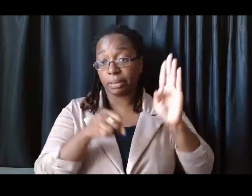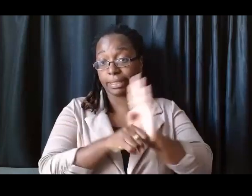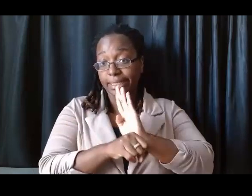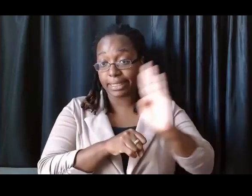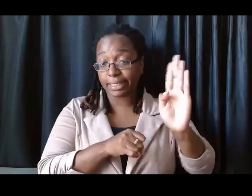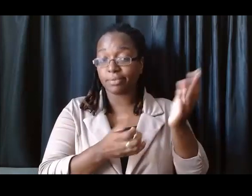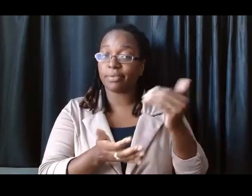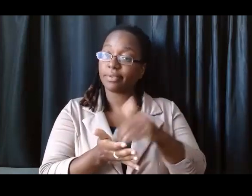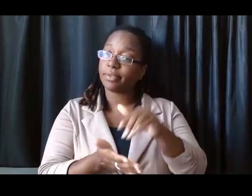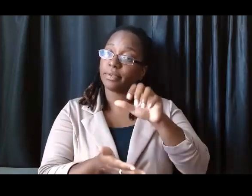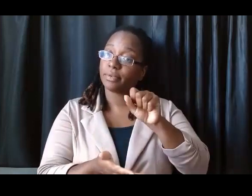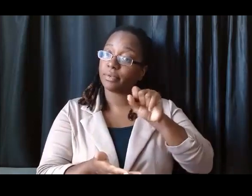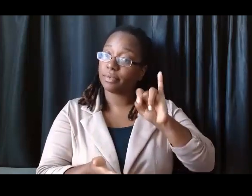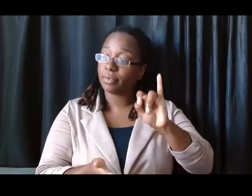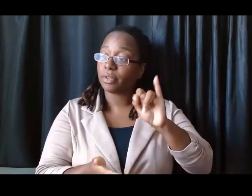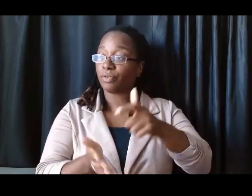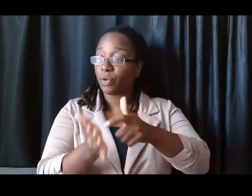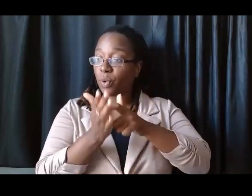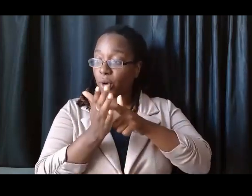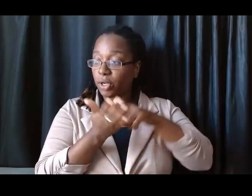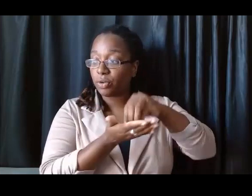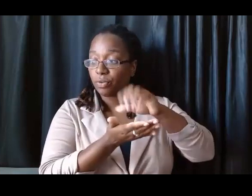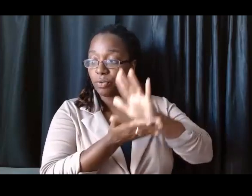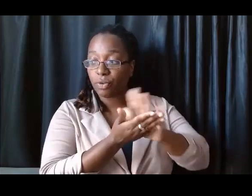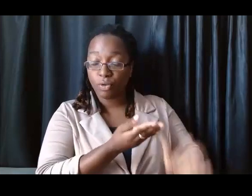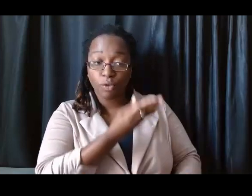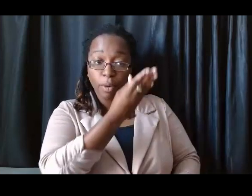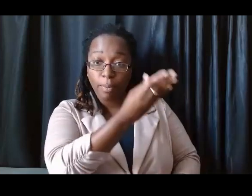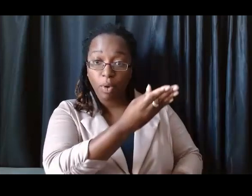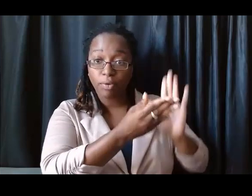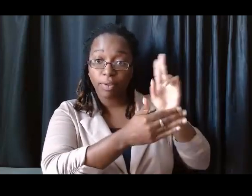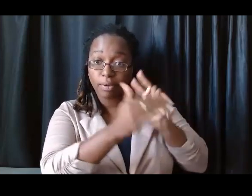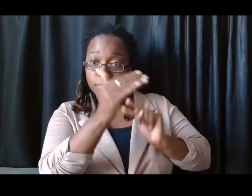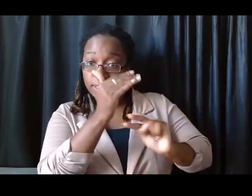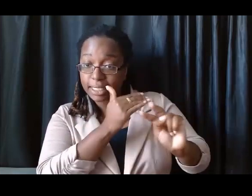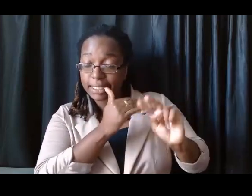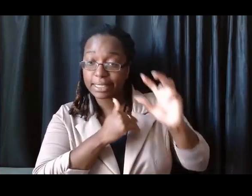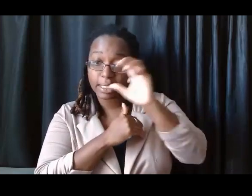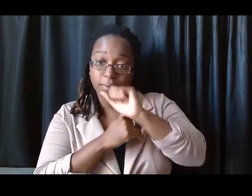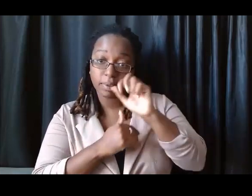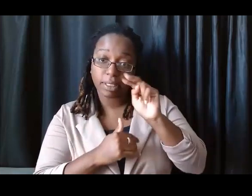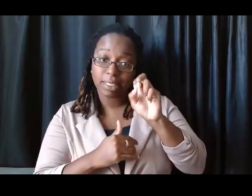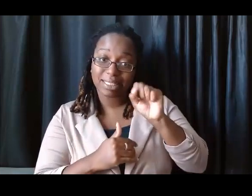needs them to report their estimated, their projected NESE they will have for the year.